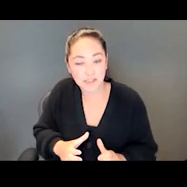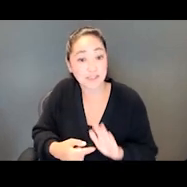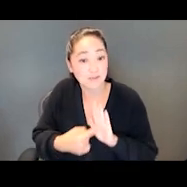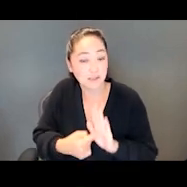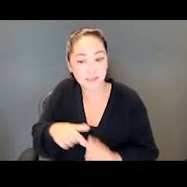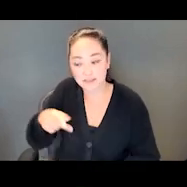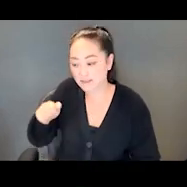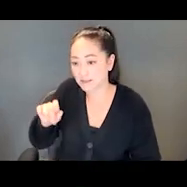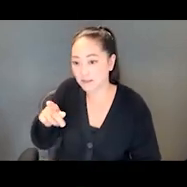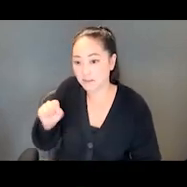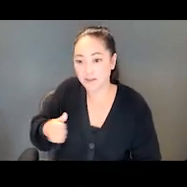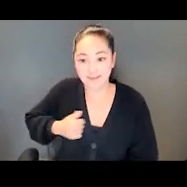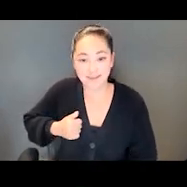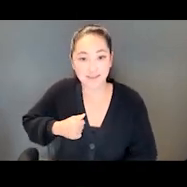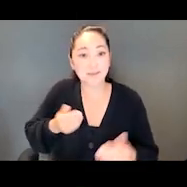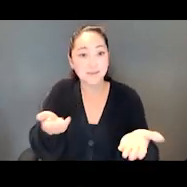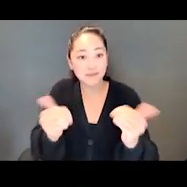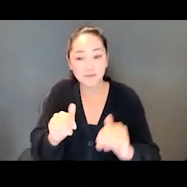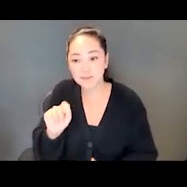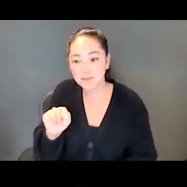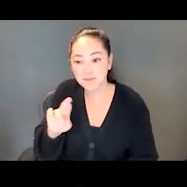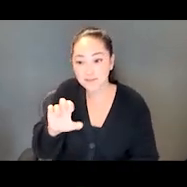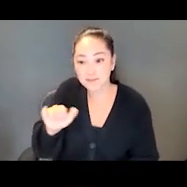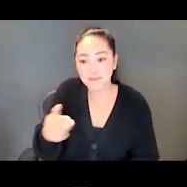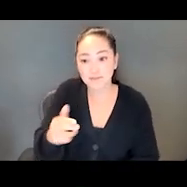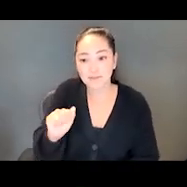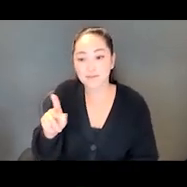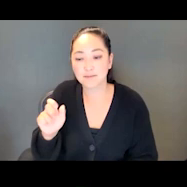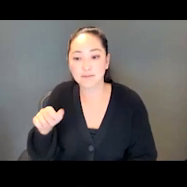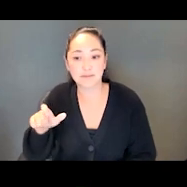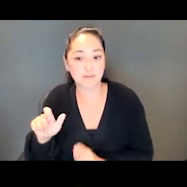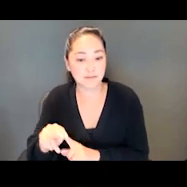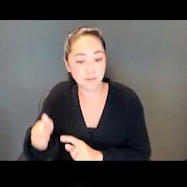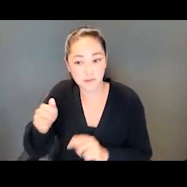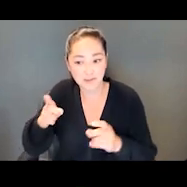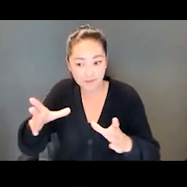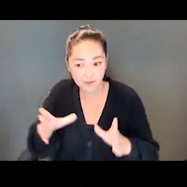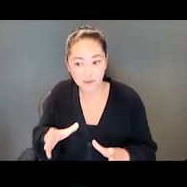Canada's national trail network. In this role, Trisha manages national initiatives to remove